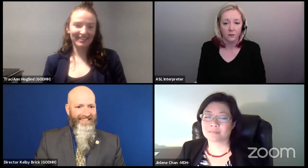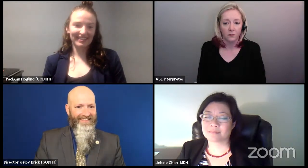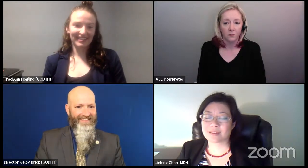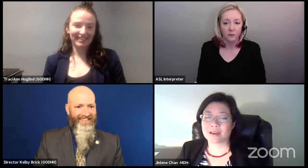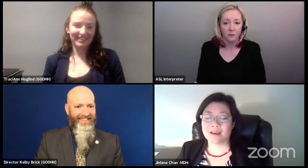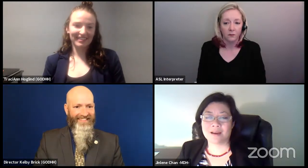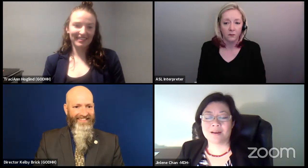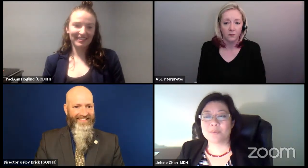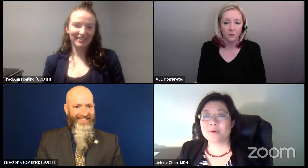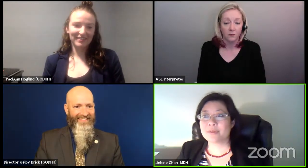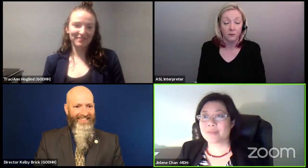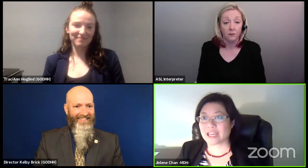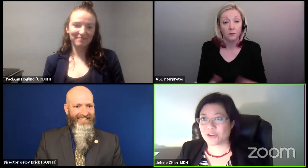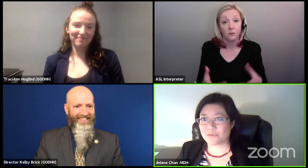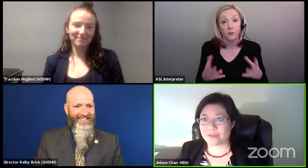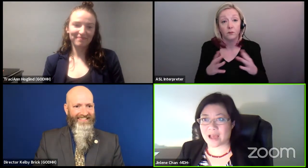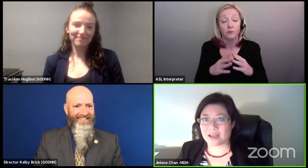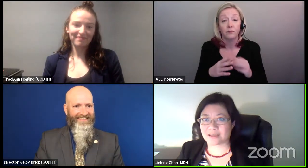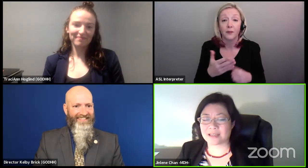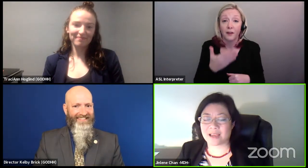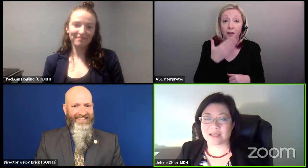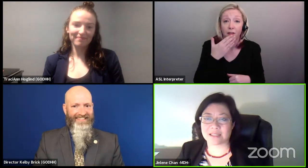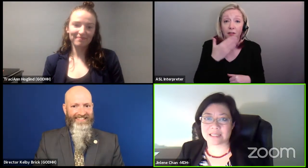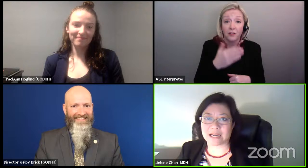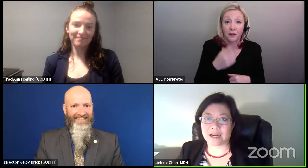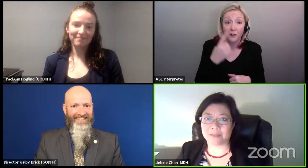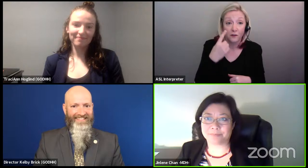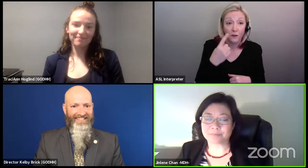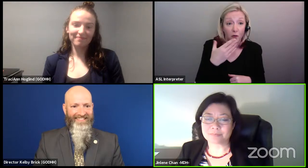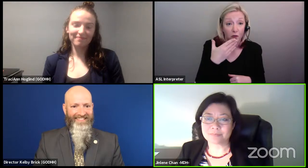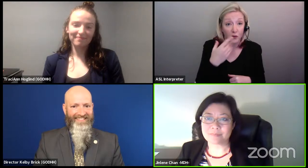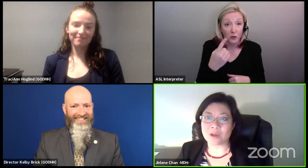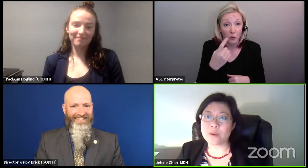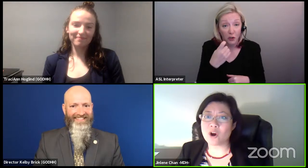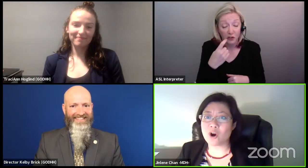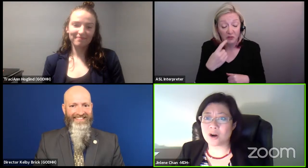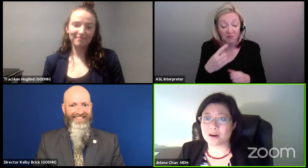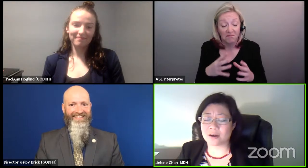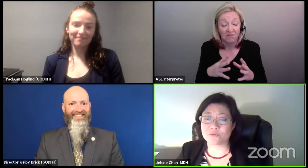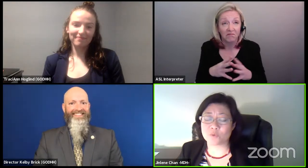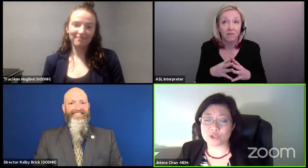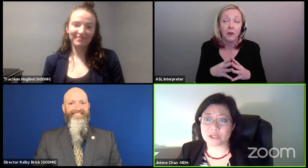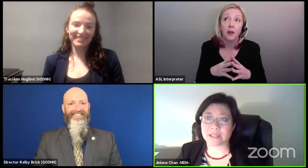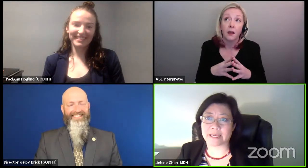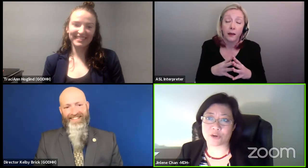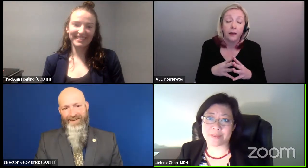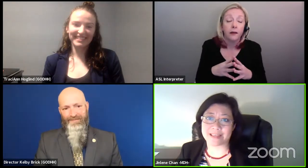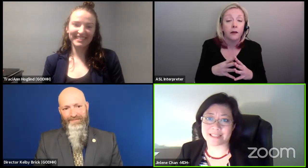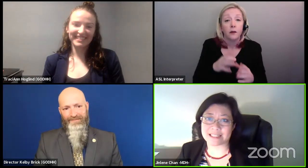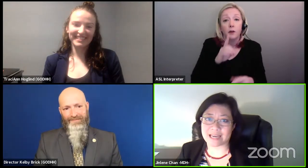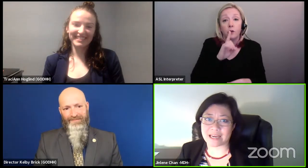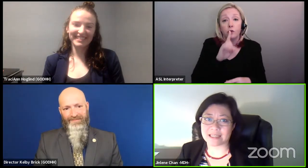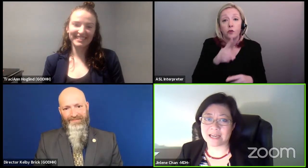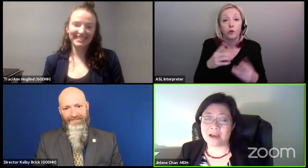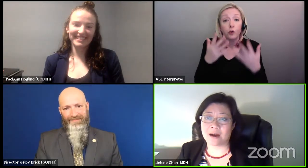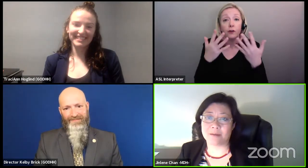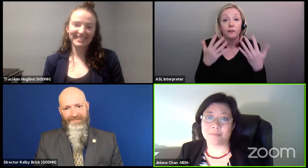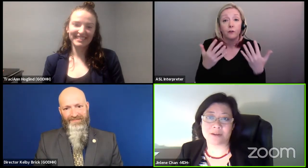Well, thank you for that. We are, unfortunately, here in this state, much